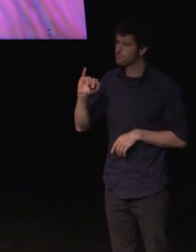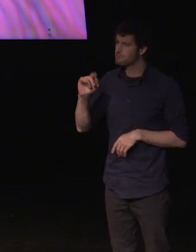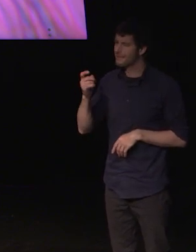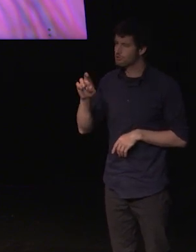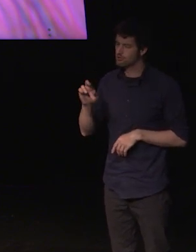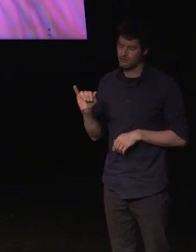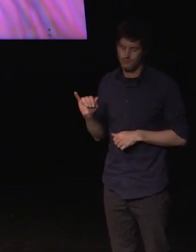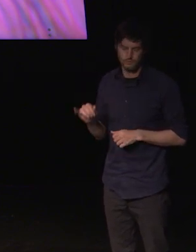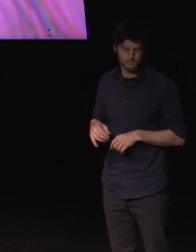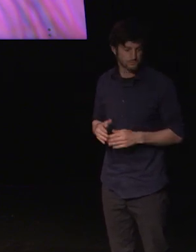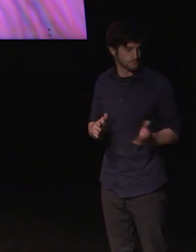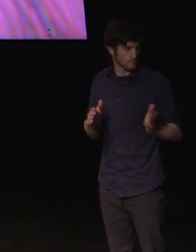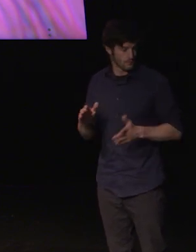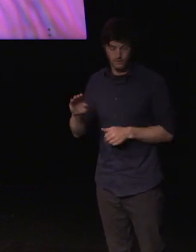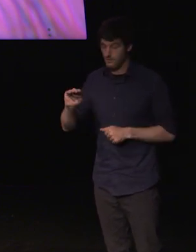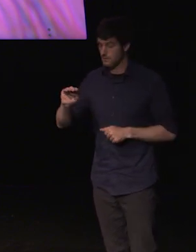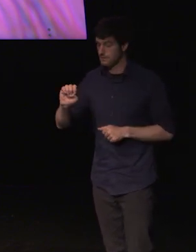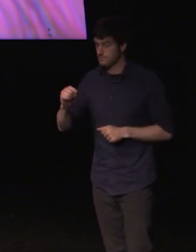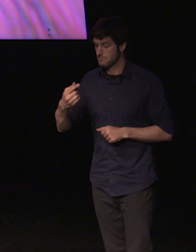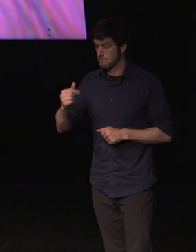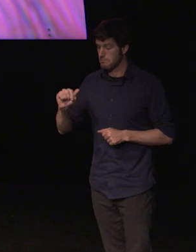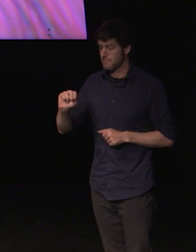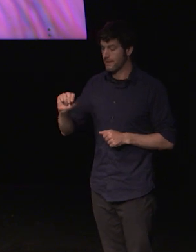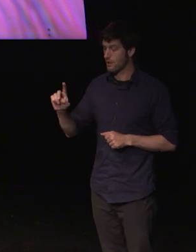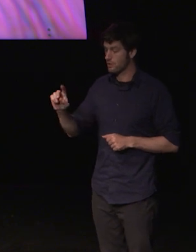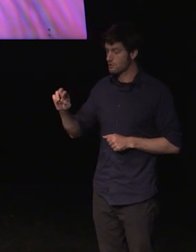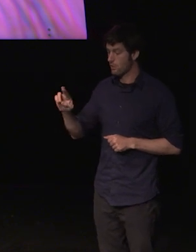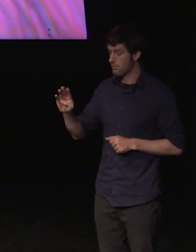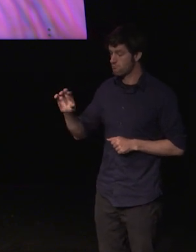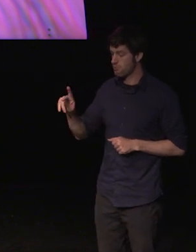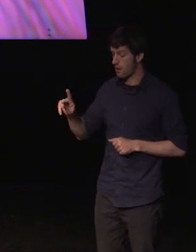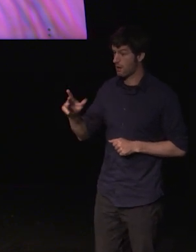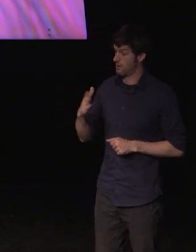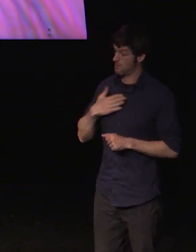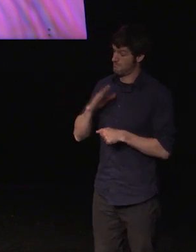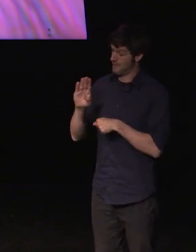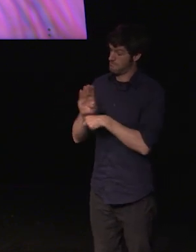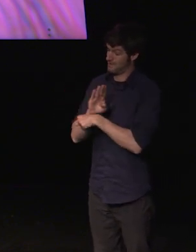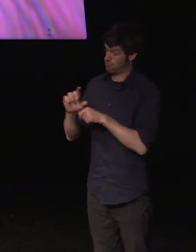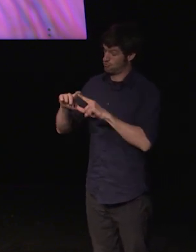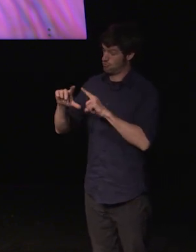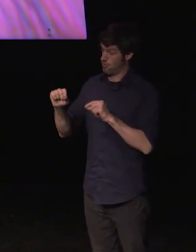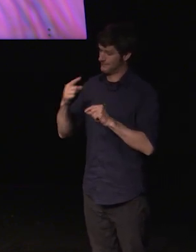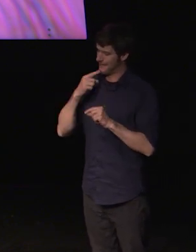Hi. My name is Meghan Dornbrock, and my business card says I'm a professional magical girl. STEVE LAUGHS JESSE LAUGHS